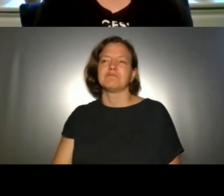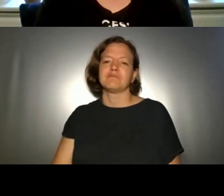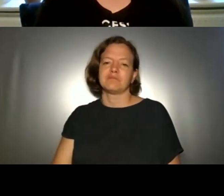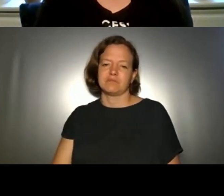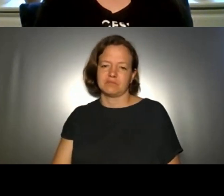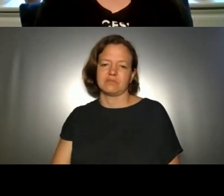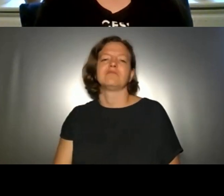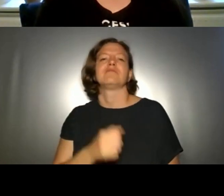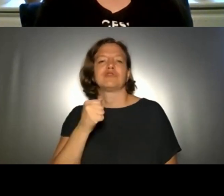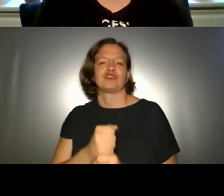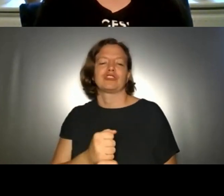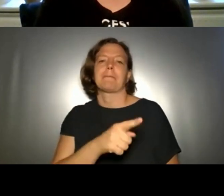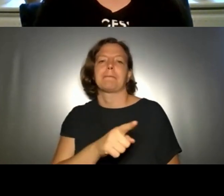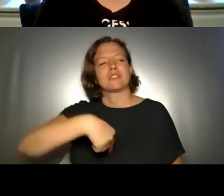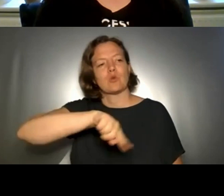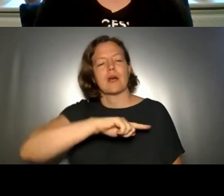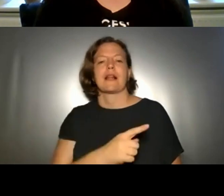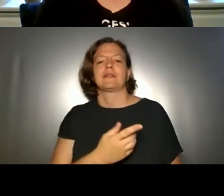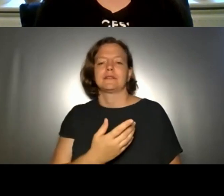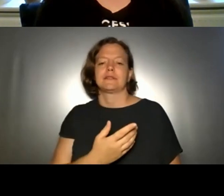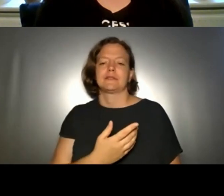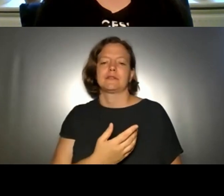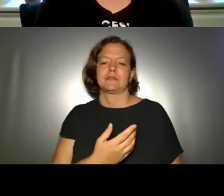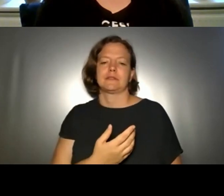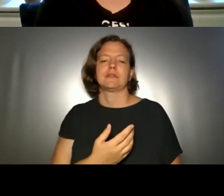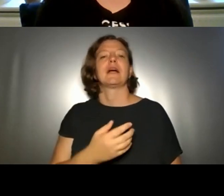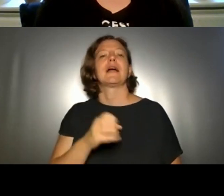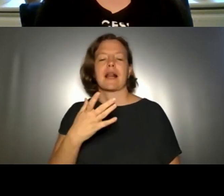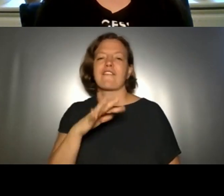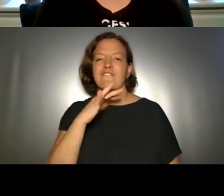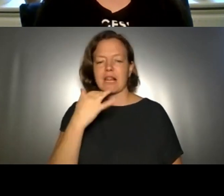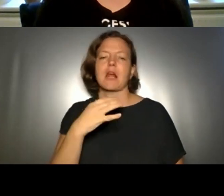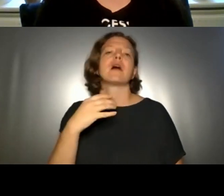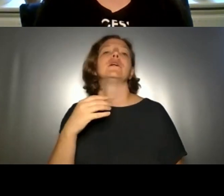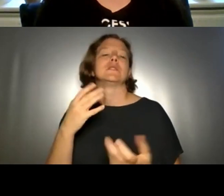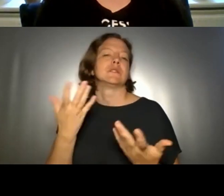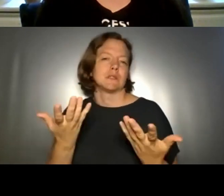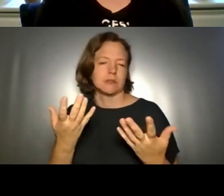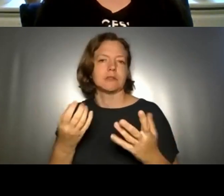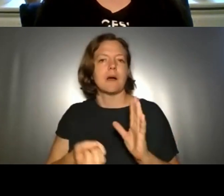that involve crips are led by non-disabled people.